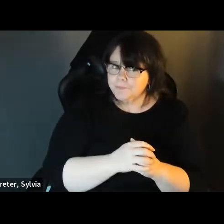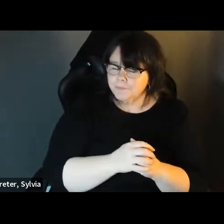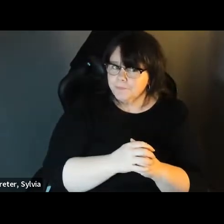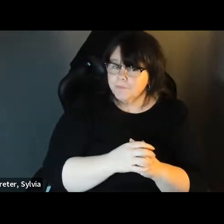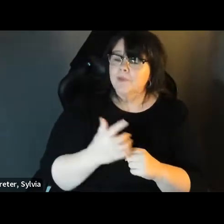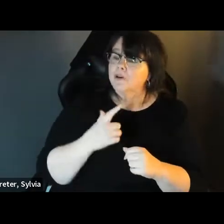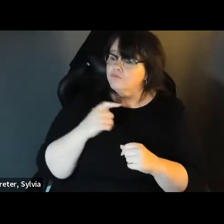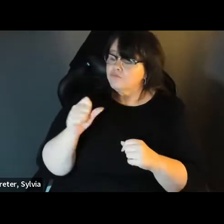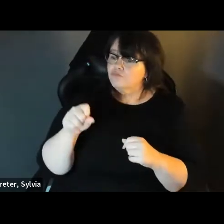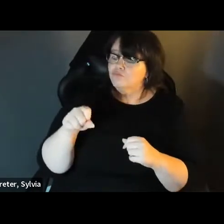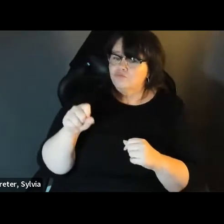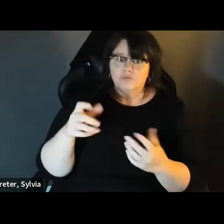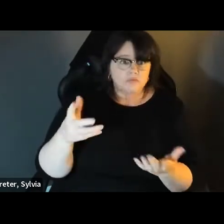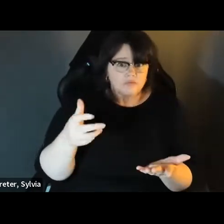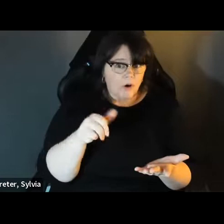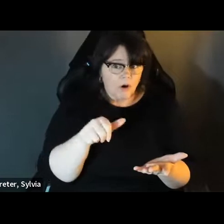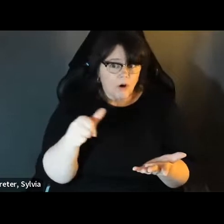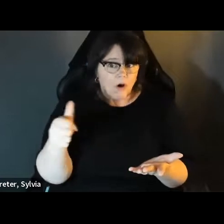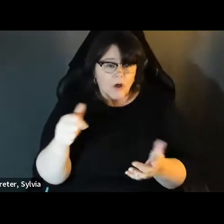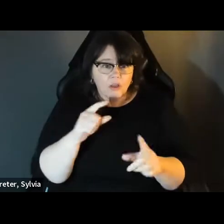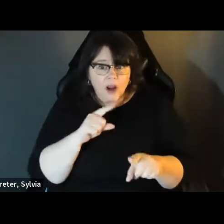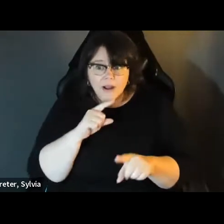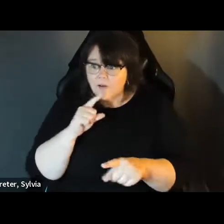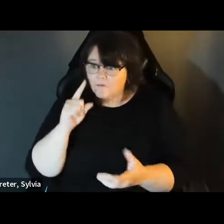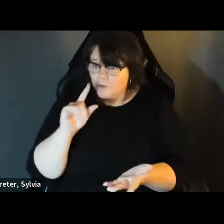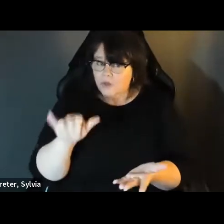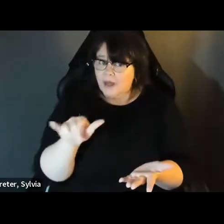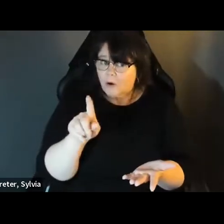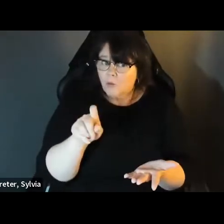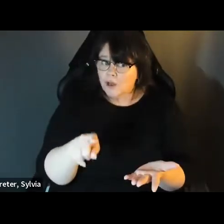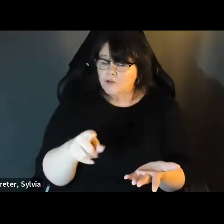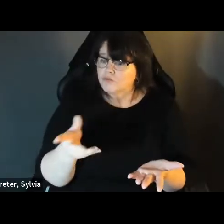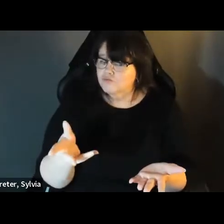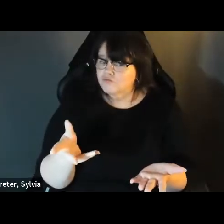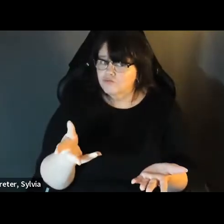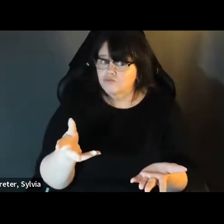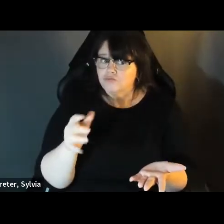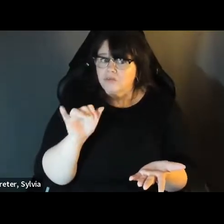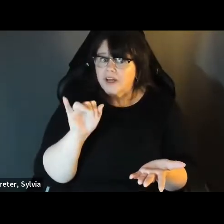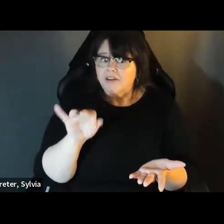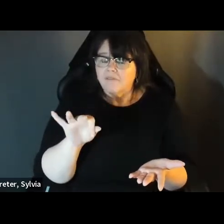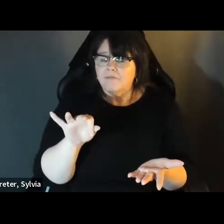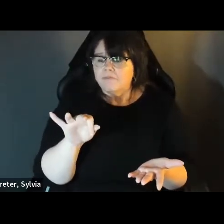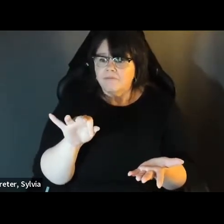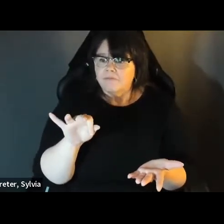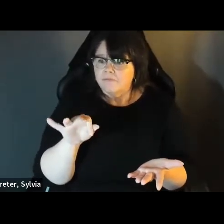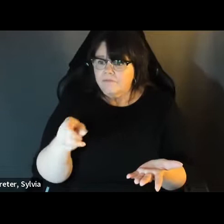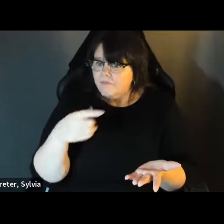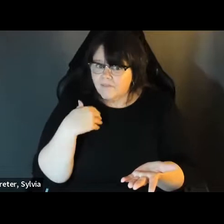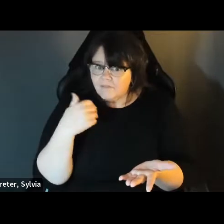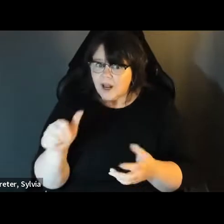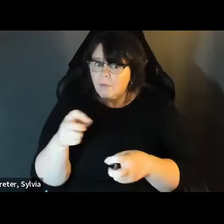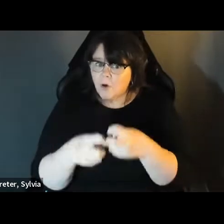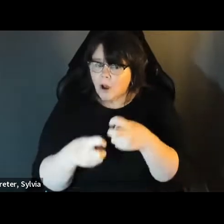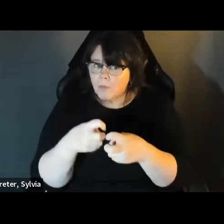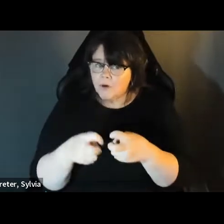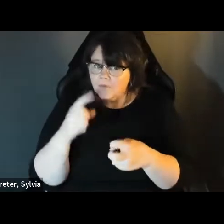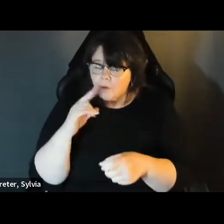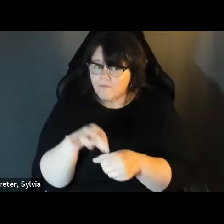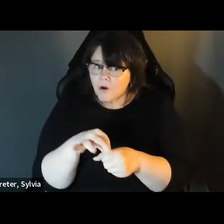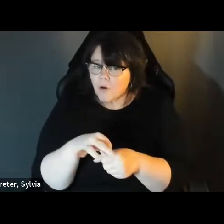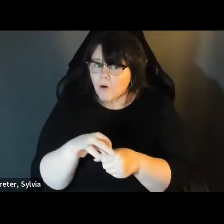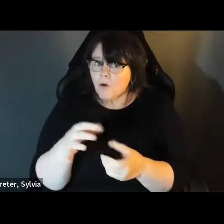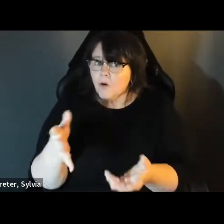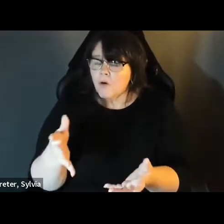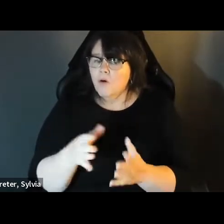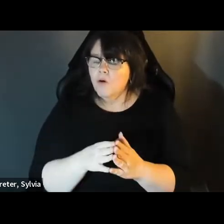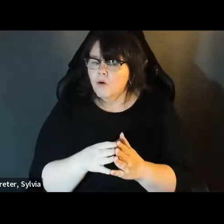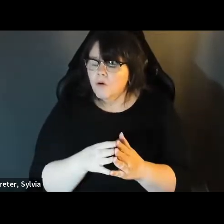So I guess you could say in terms of experience, I've been involved with the voting process, especially accessible vote by mail since the beginning, when we were pushing to do that back in 2,020